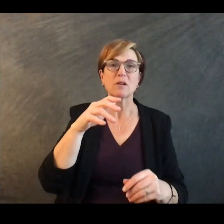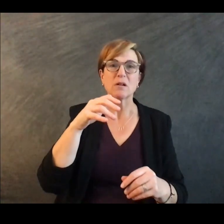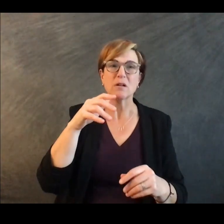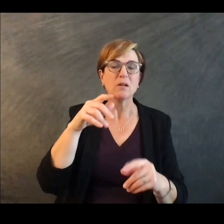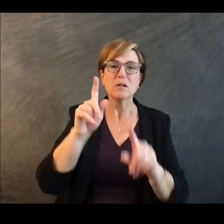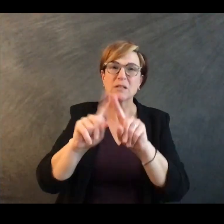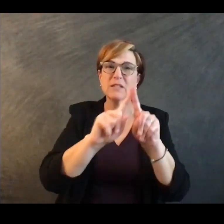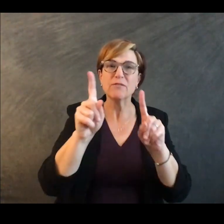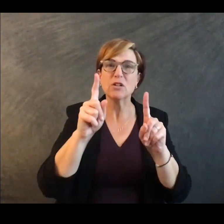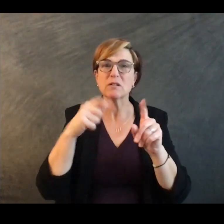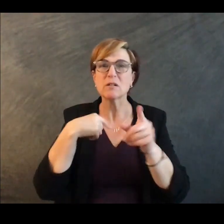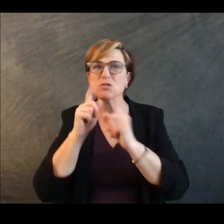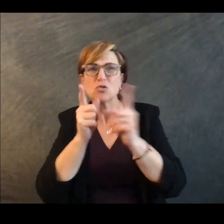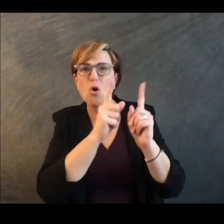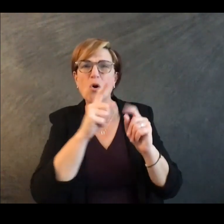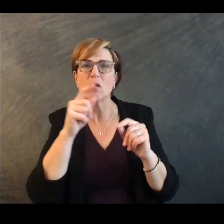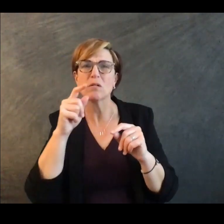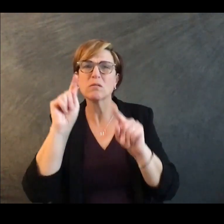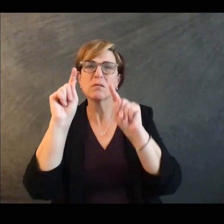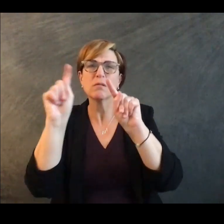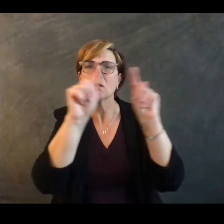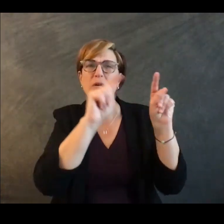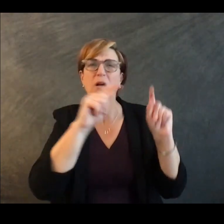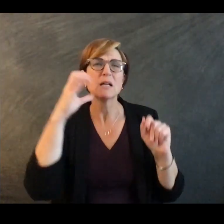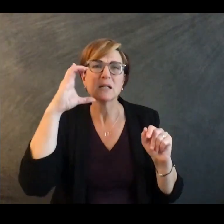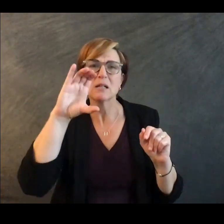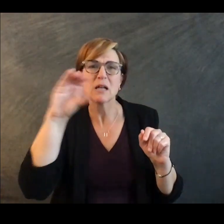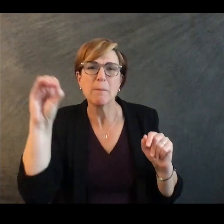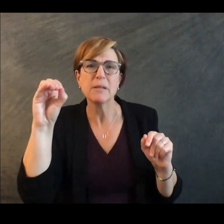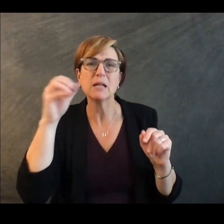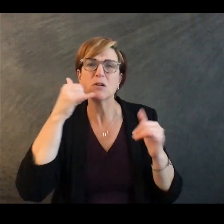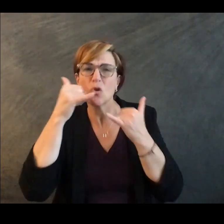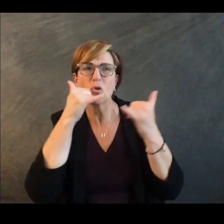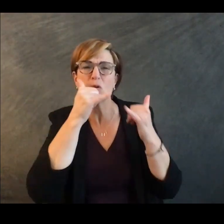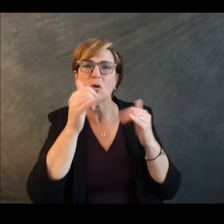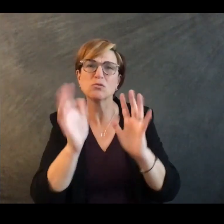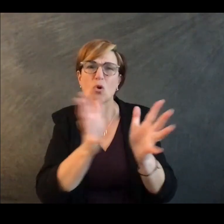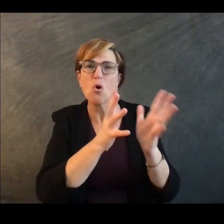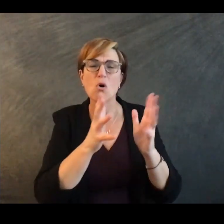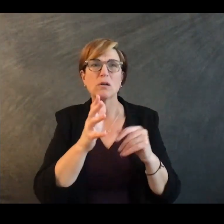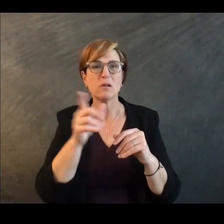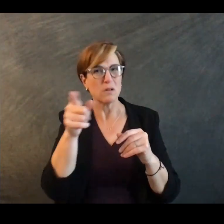diseases and the success they've had over the last 15 years is really amazing